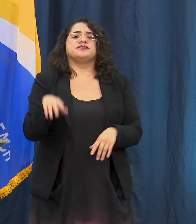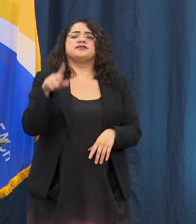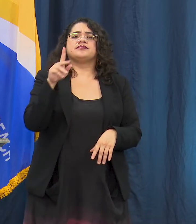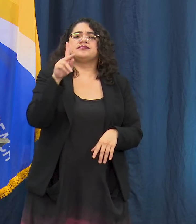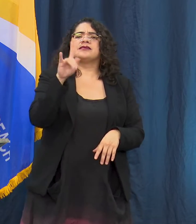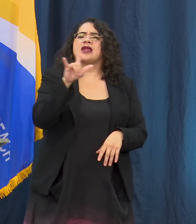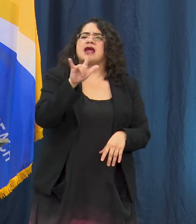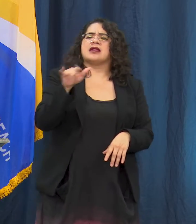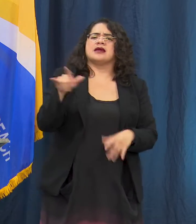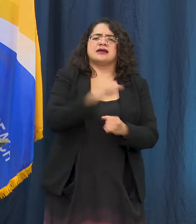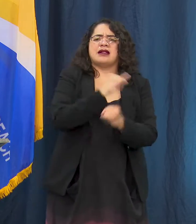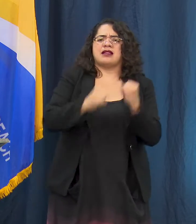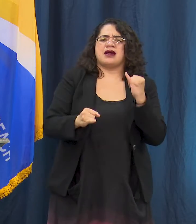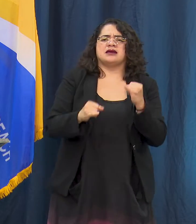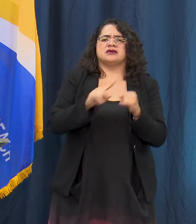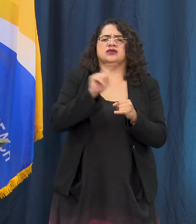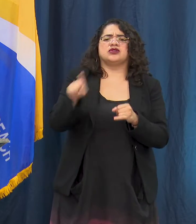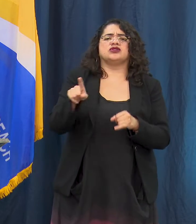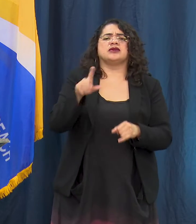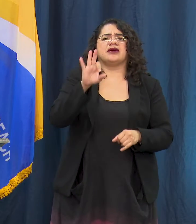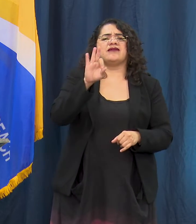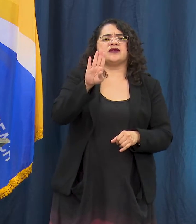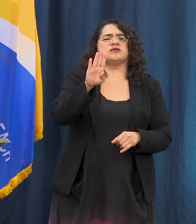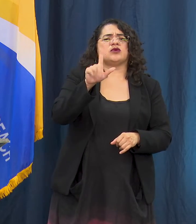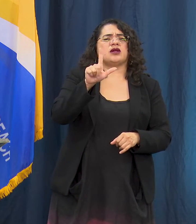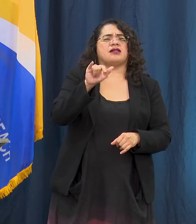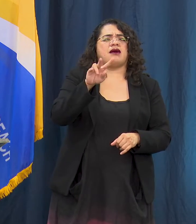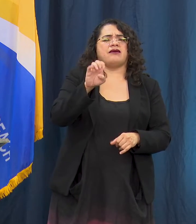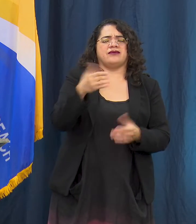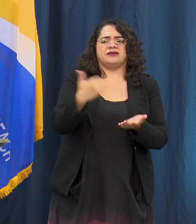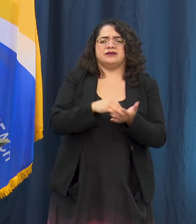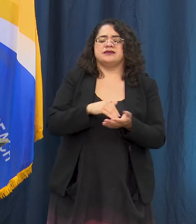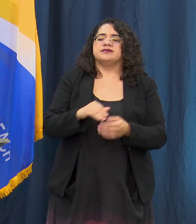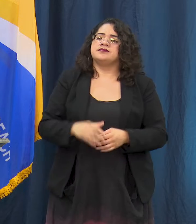our viewers here and it really gets into this idea about the fact that we have